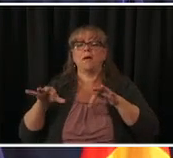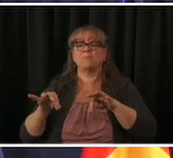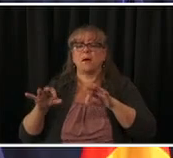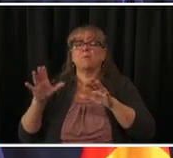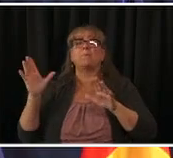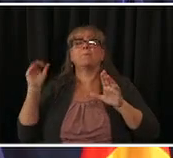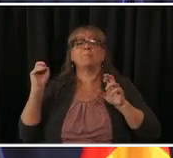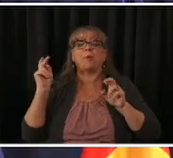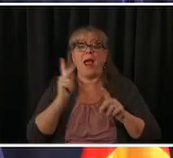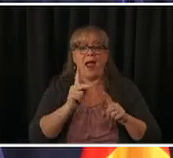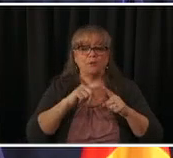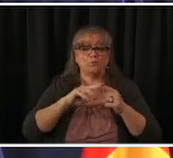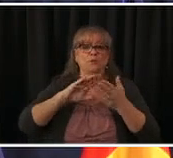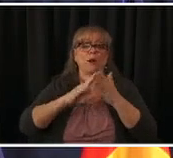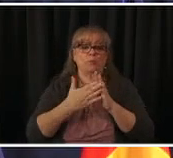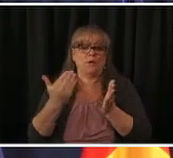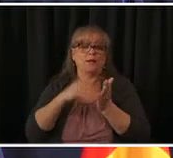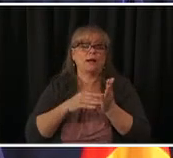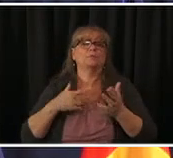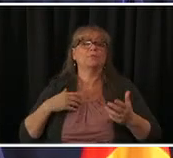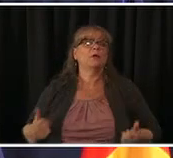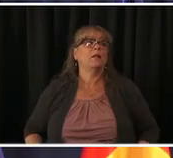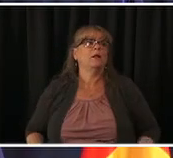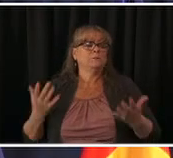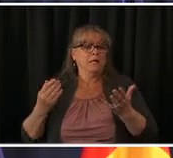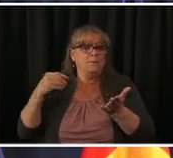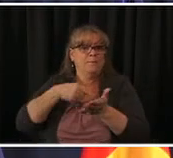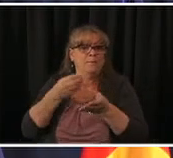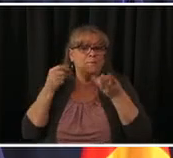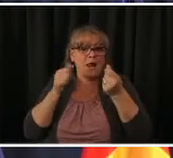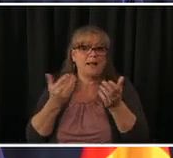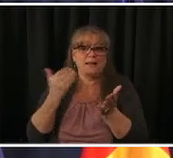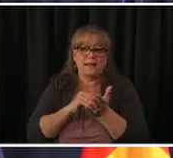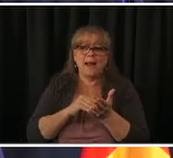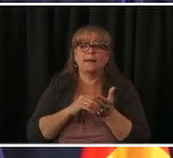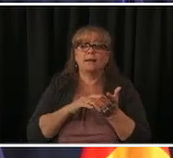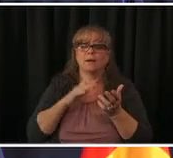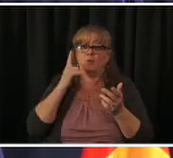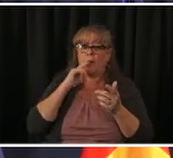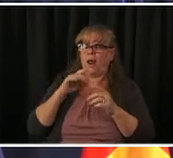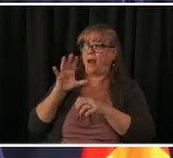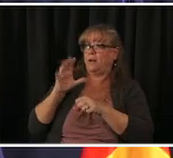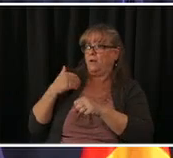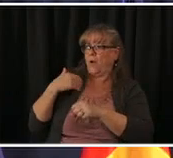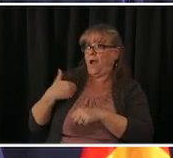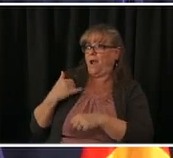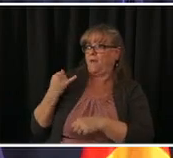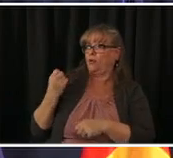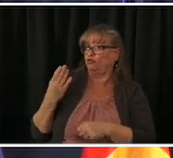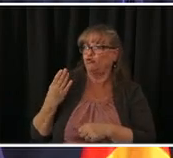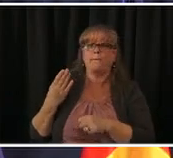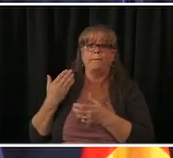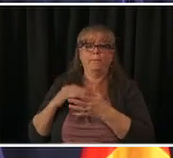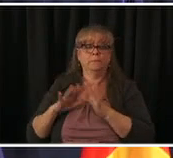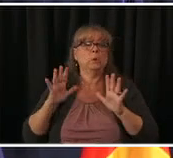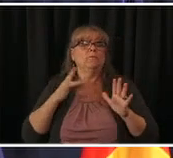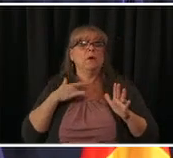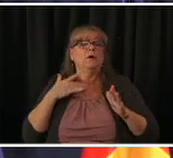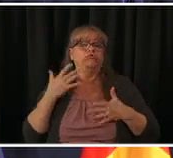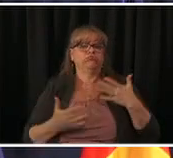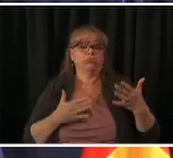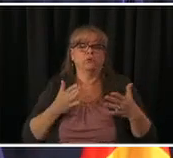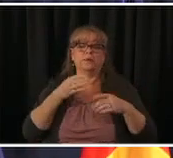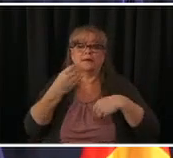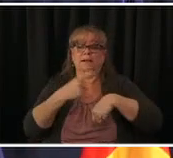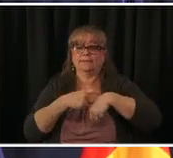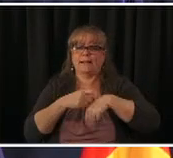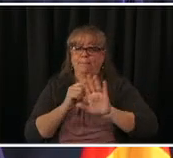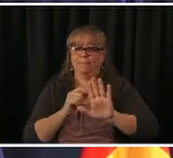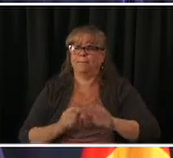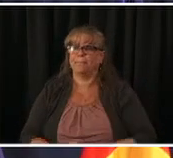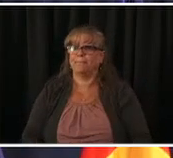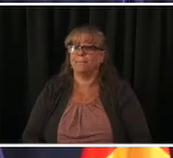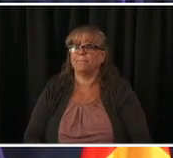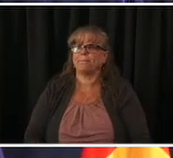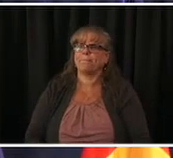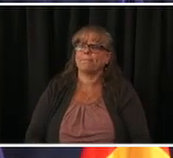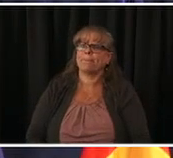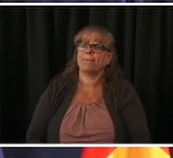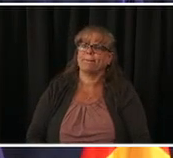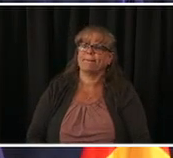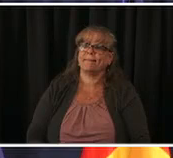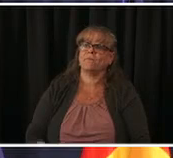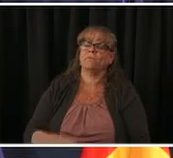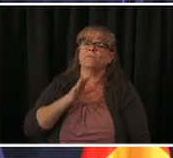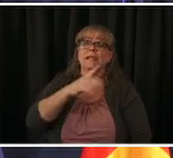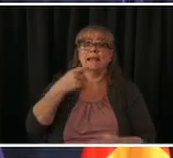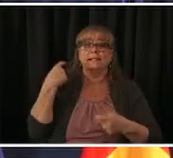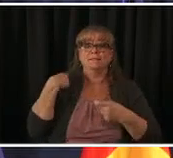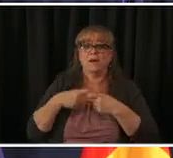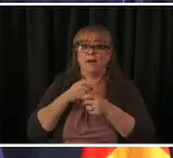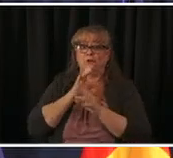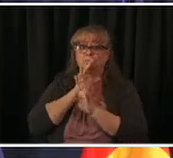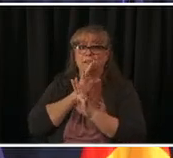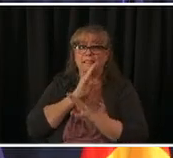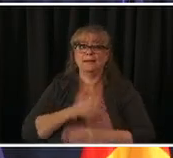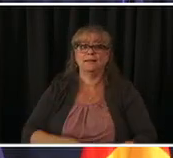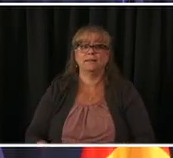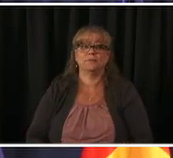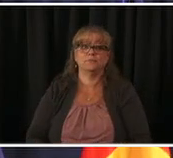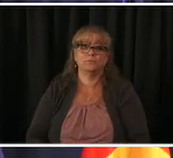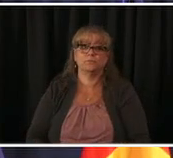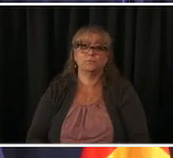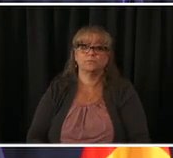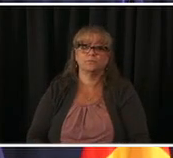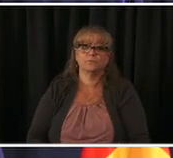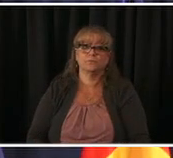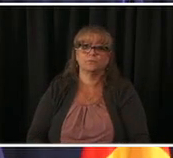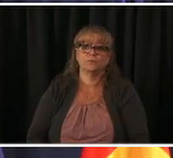and that will help create jobs here in colorado and across the country